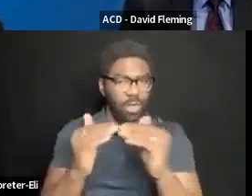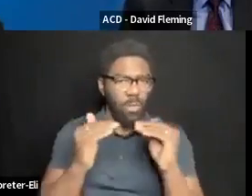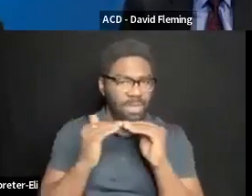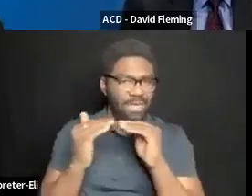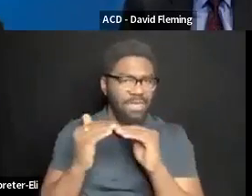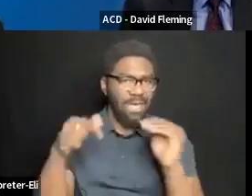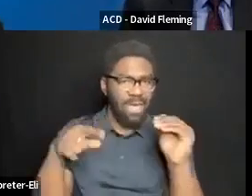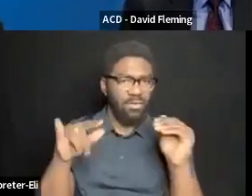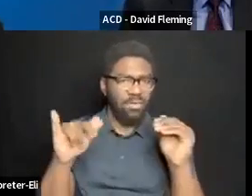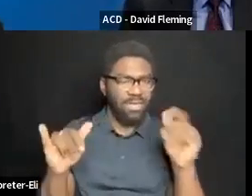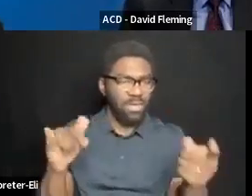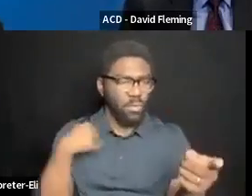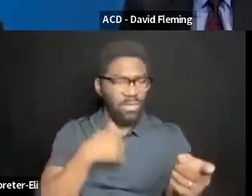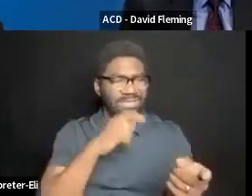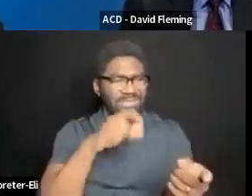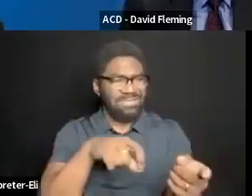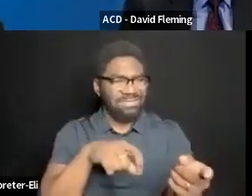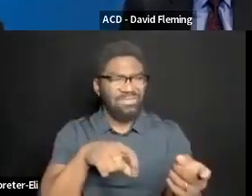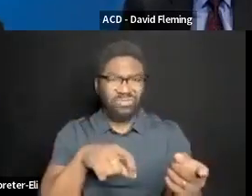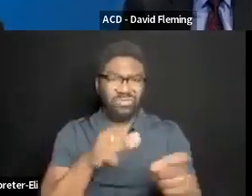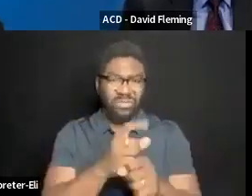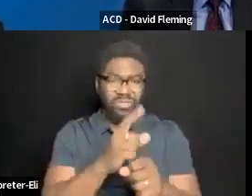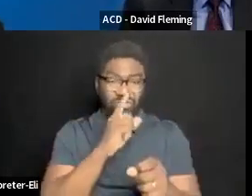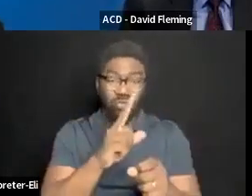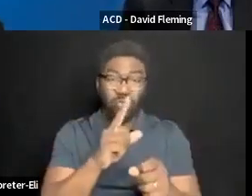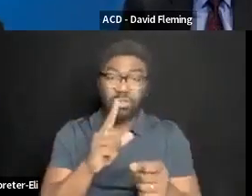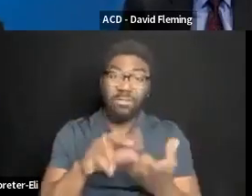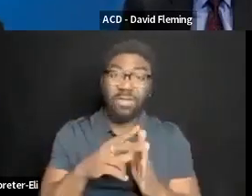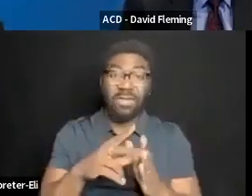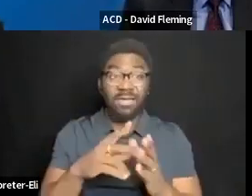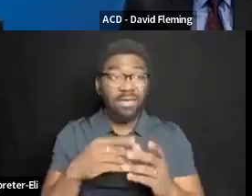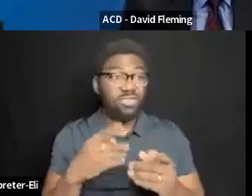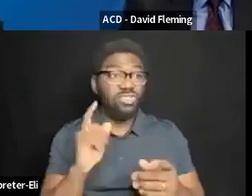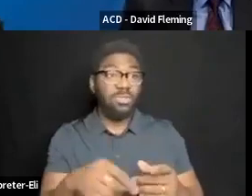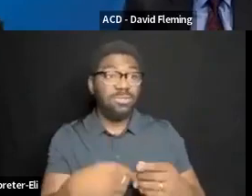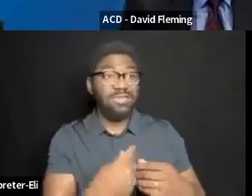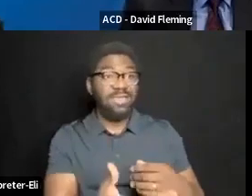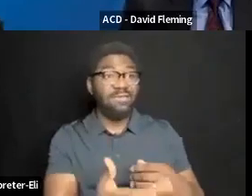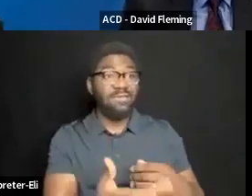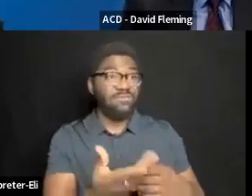And it's not just not about whether or not a grant should be given, but the effectiveness of whatever it is that's being provided.